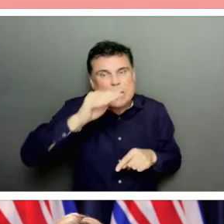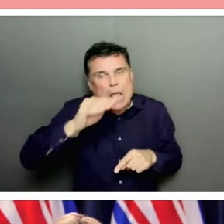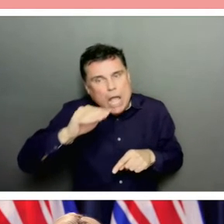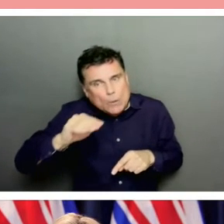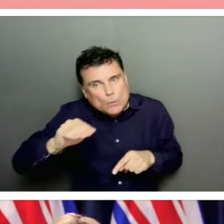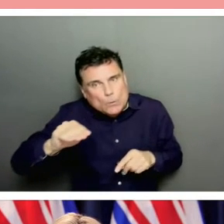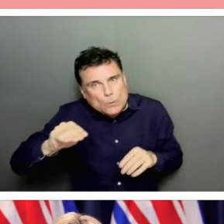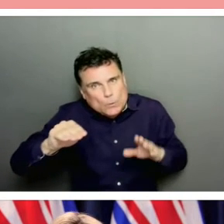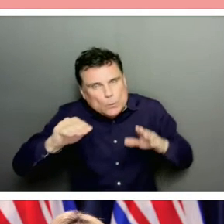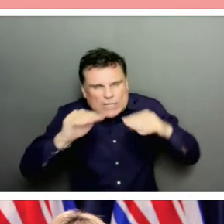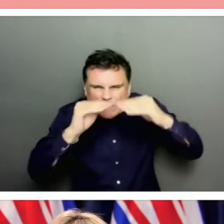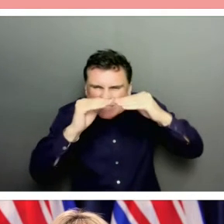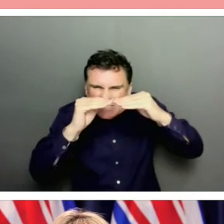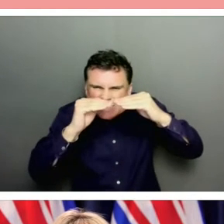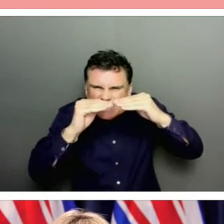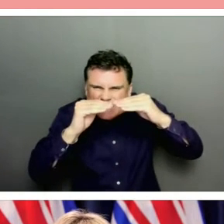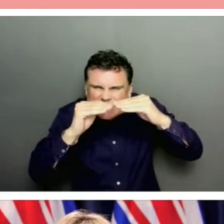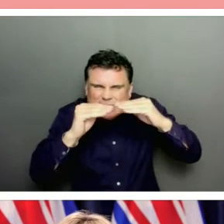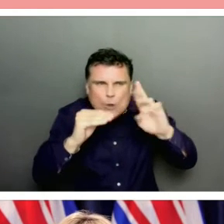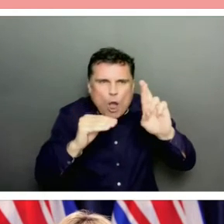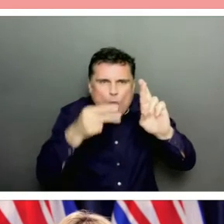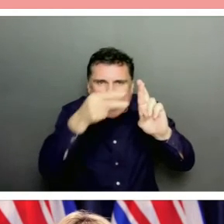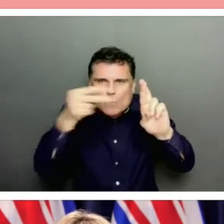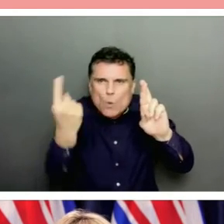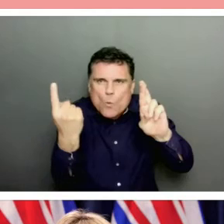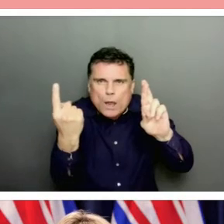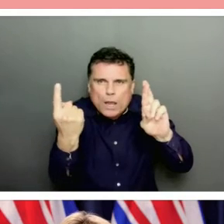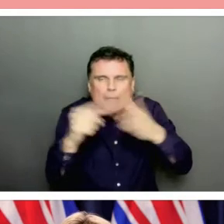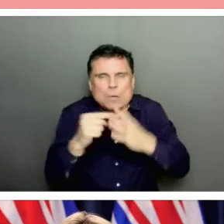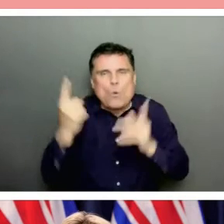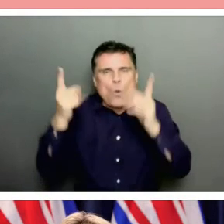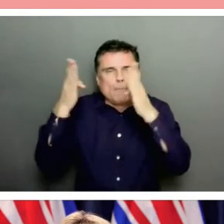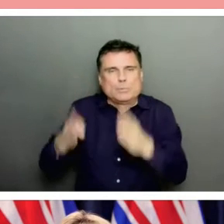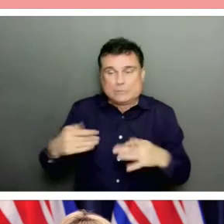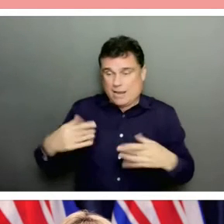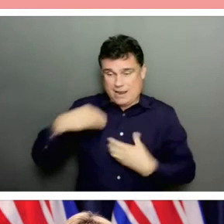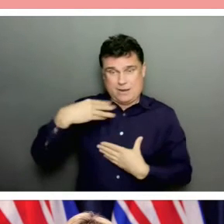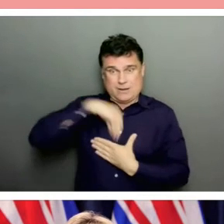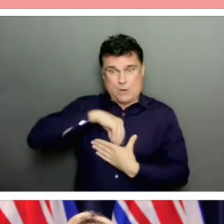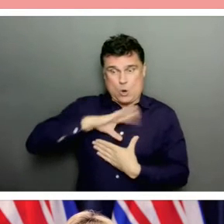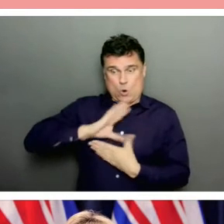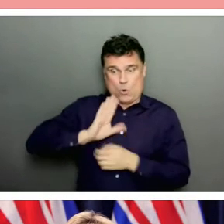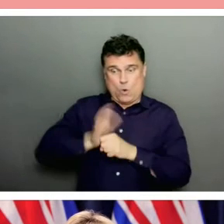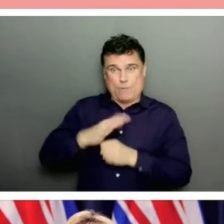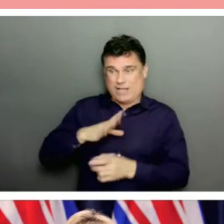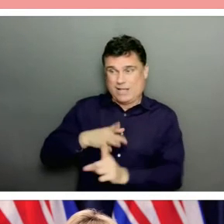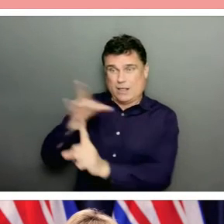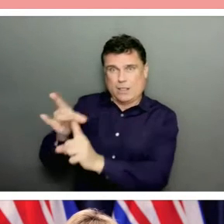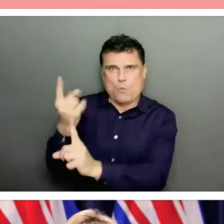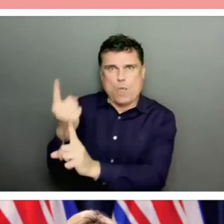there, which means what we are doing is working. But we cannot let up.